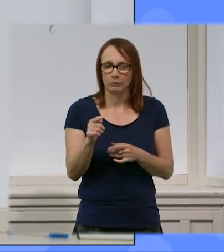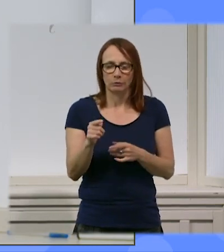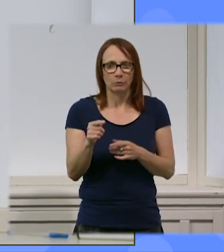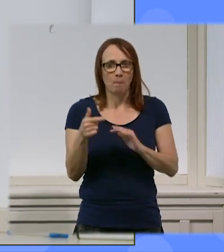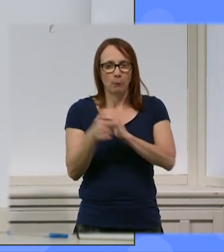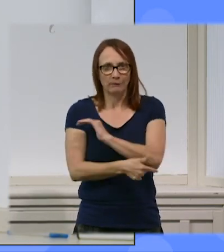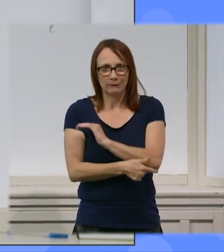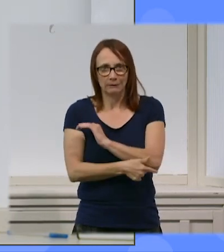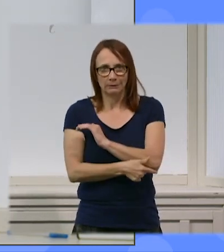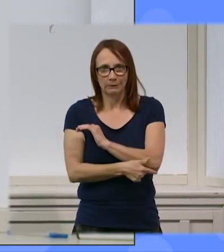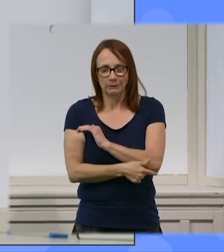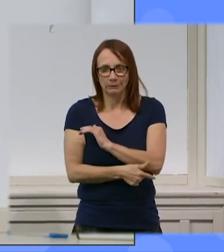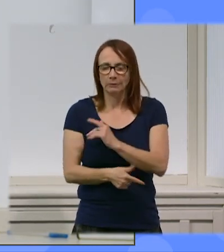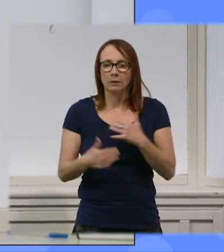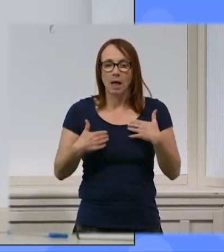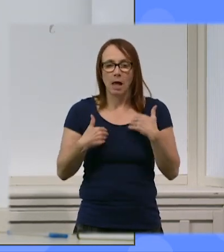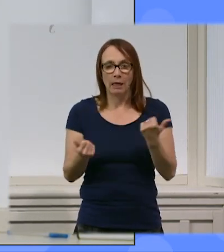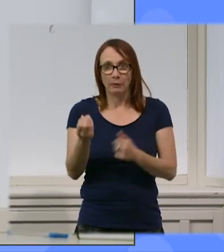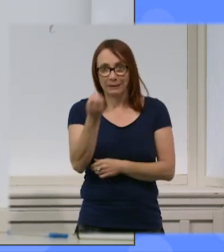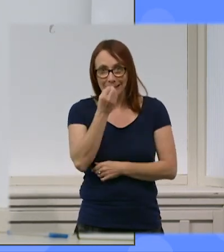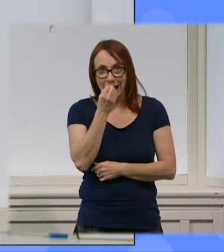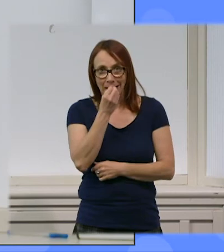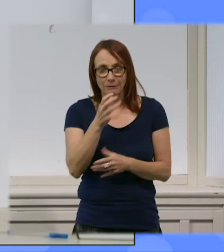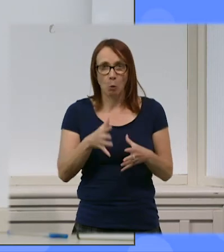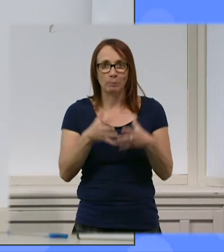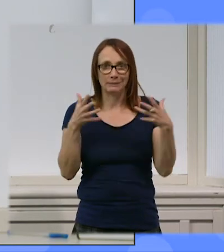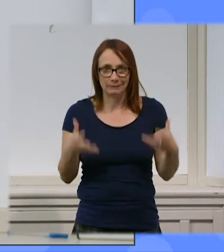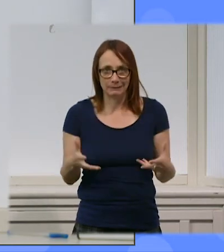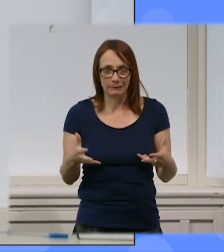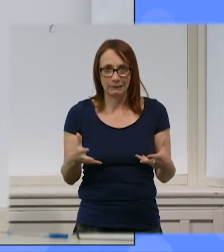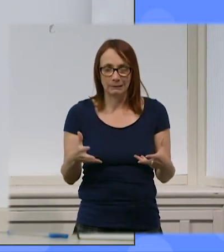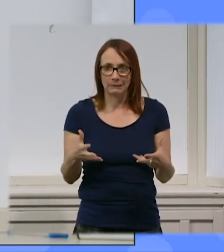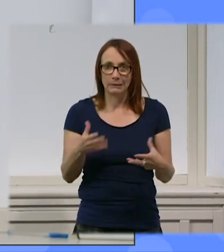they're around healthy diet and obesity they're around gender equality and the